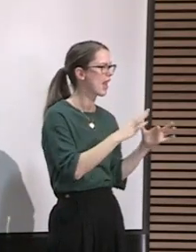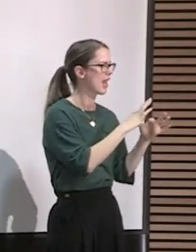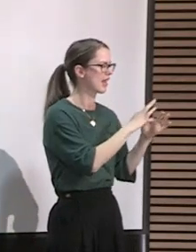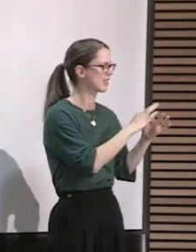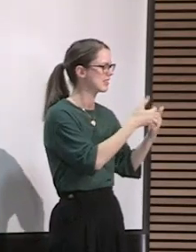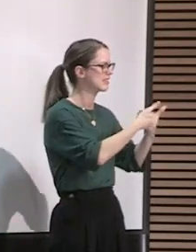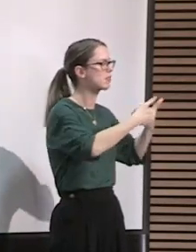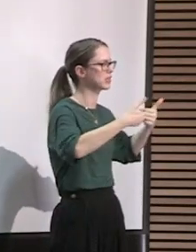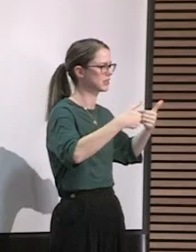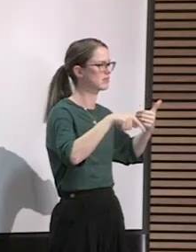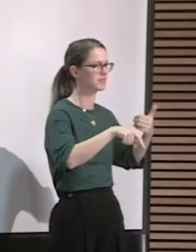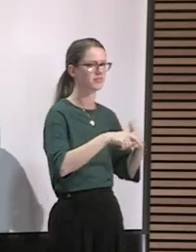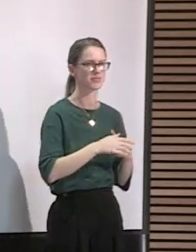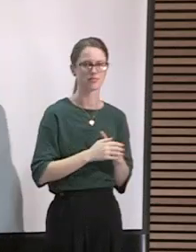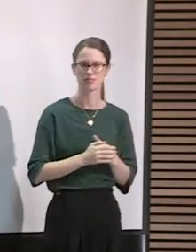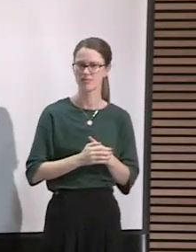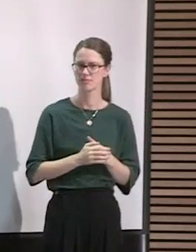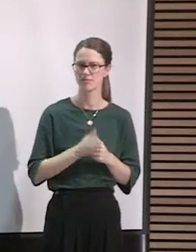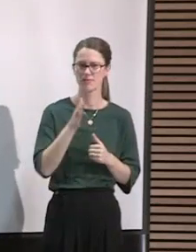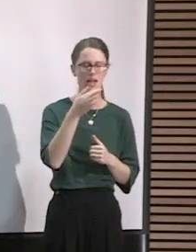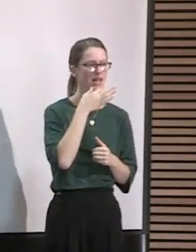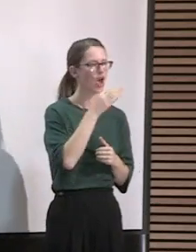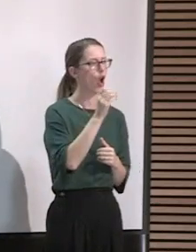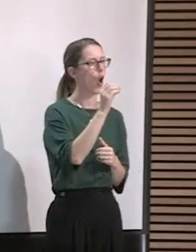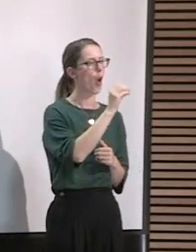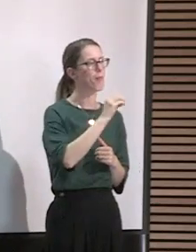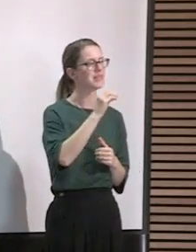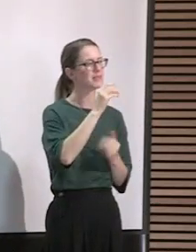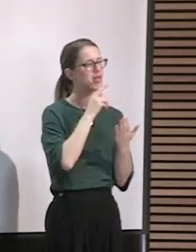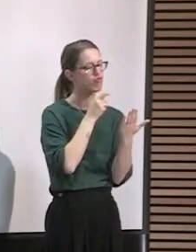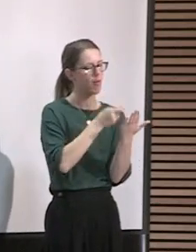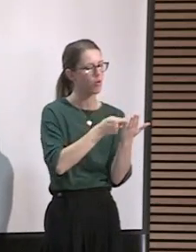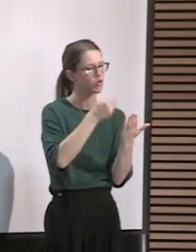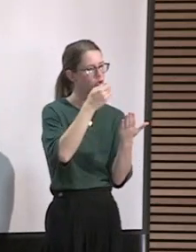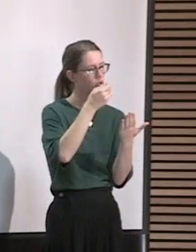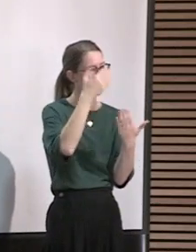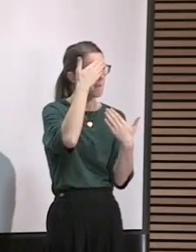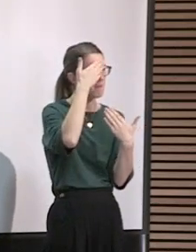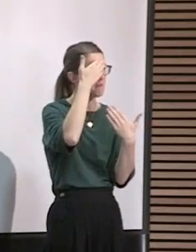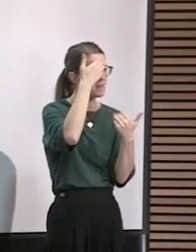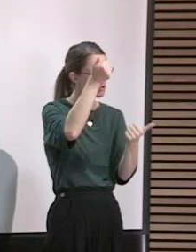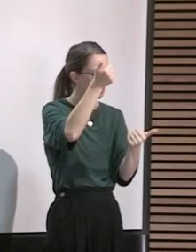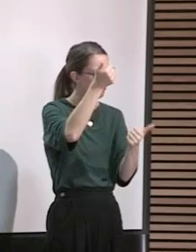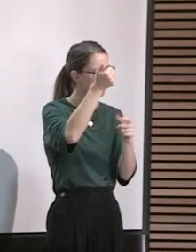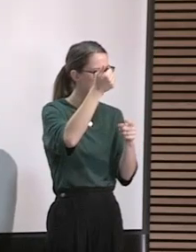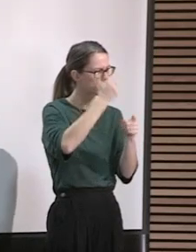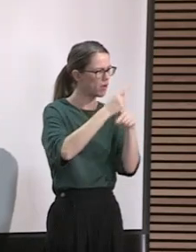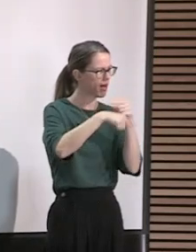separate case, the MIF worker, which we have shown through genome sequencing as unrelated.